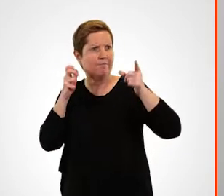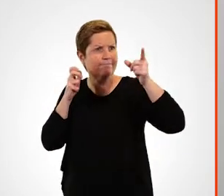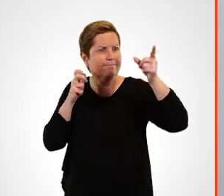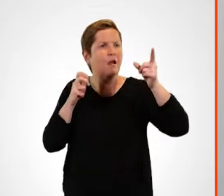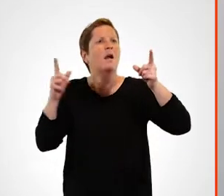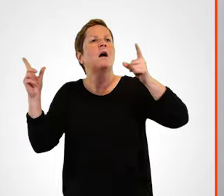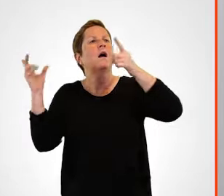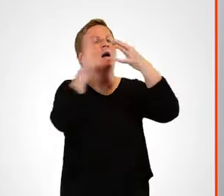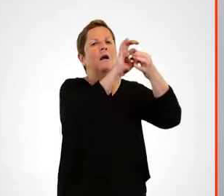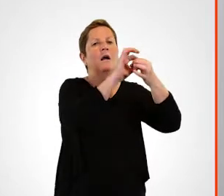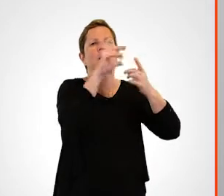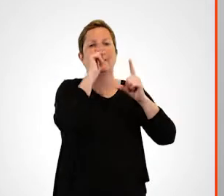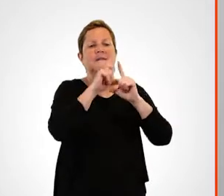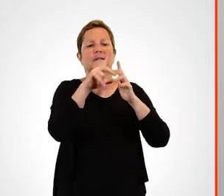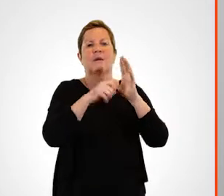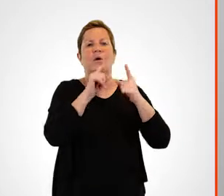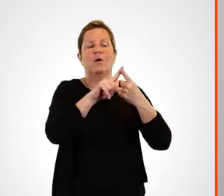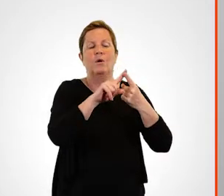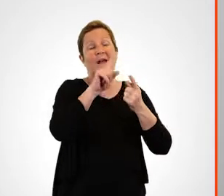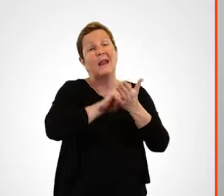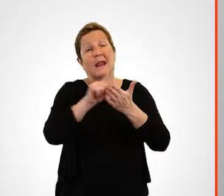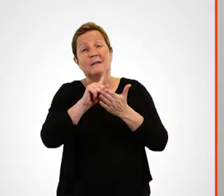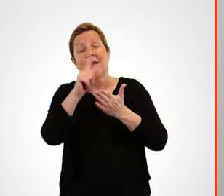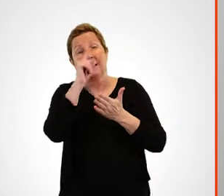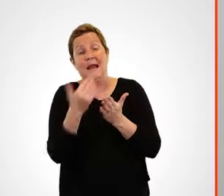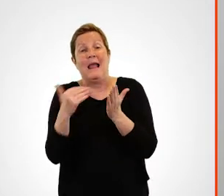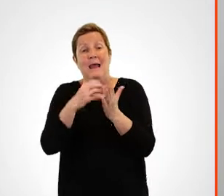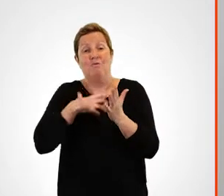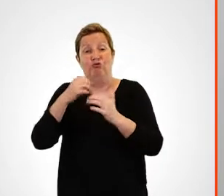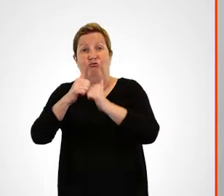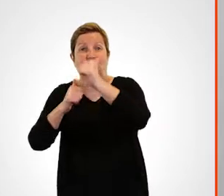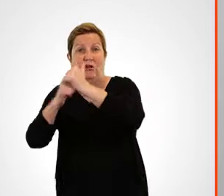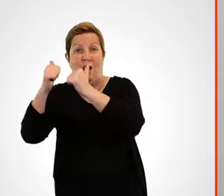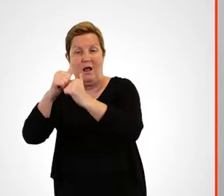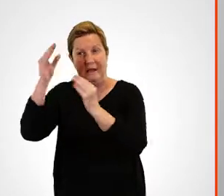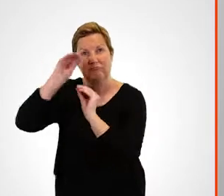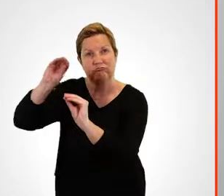This is something that can be worked on in a structured way later on, but during these first years